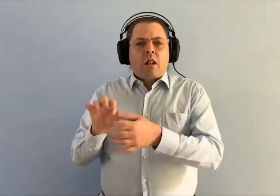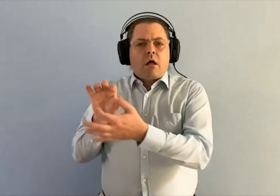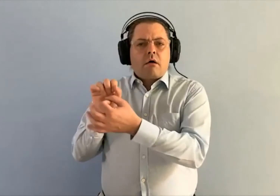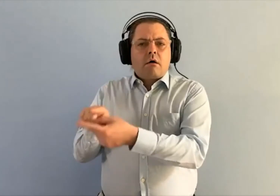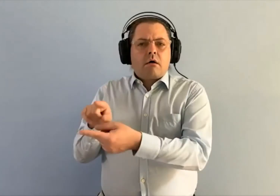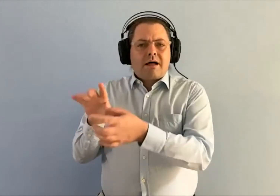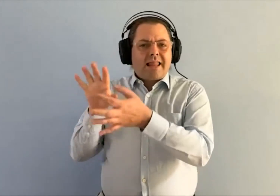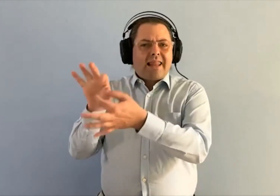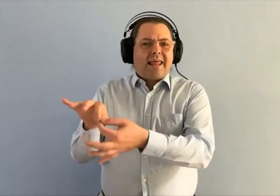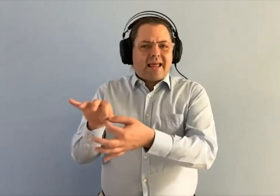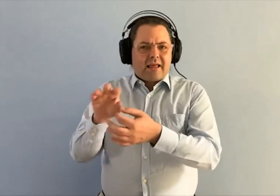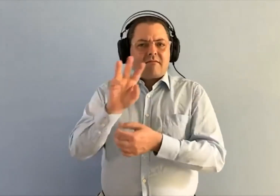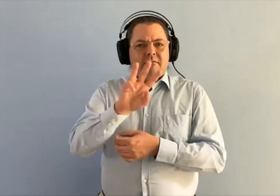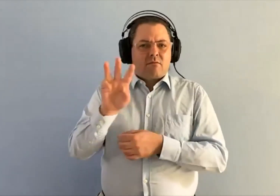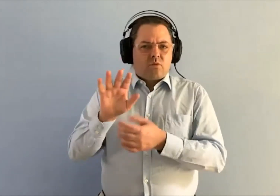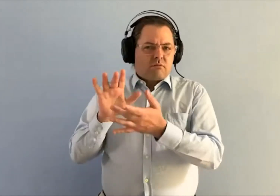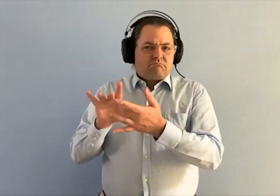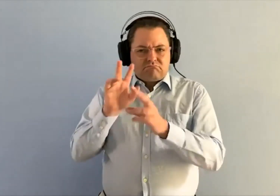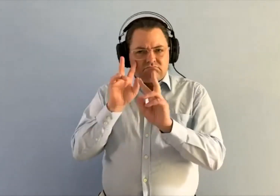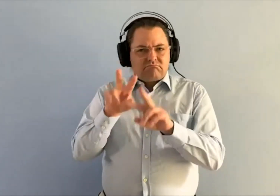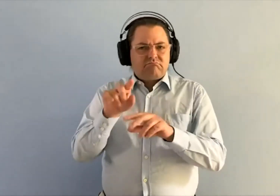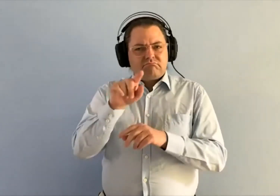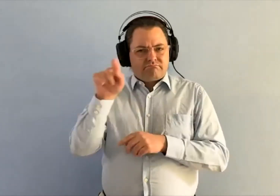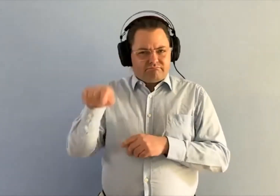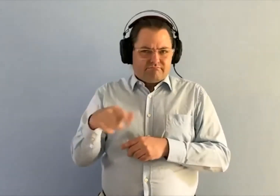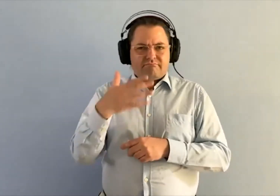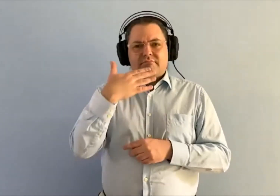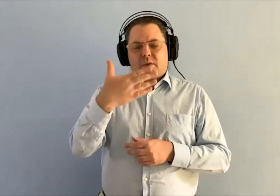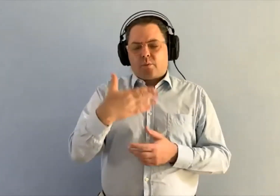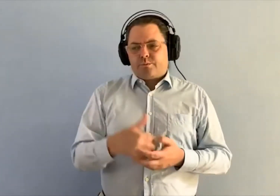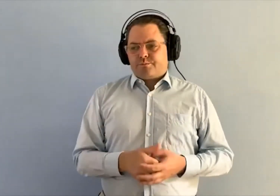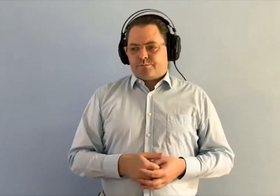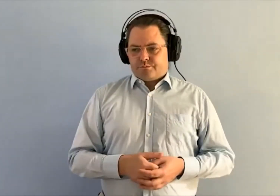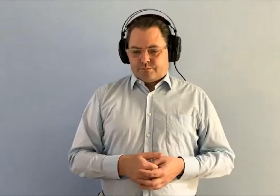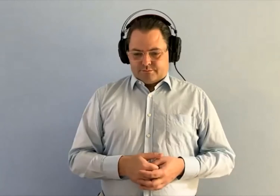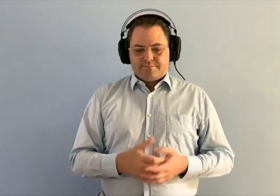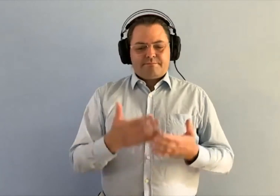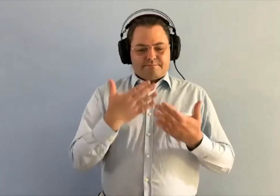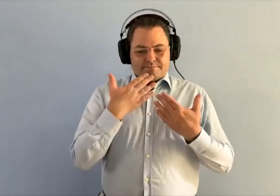I will make sure to share the link to the Influencer Pack